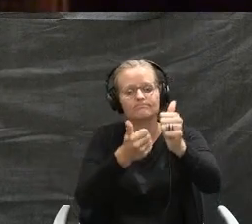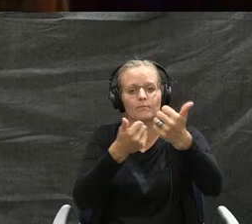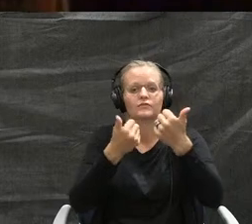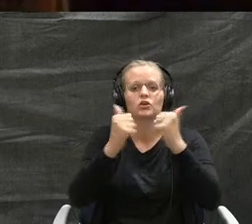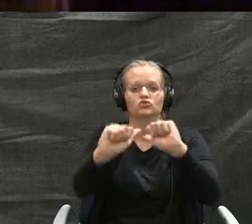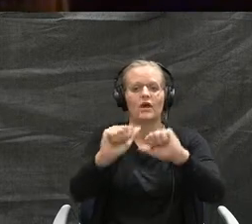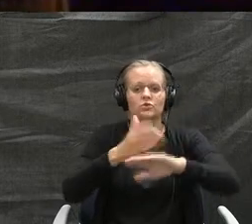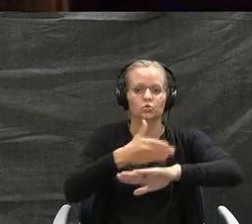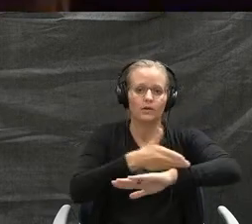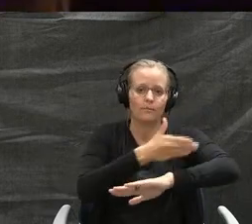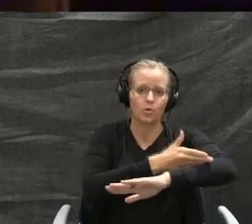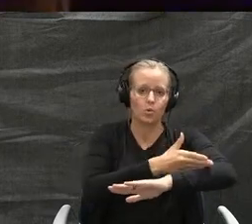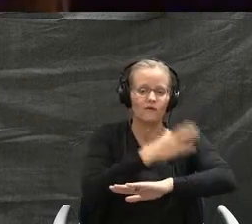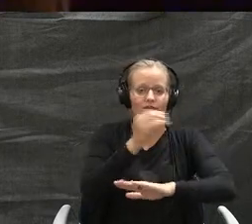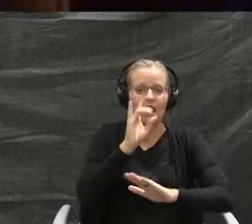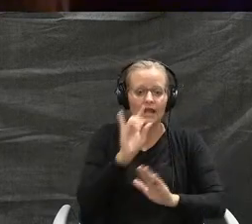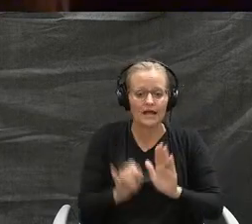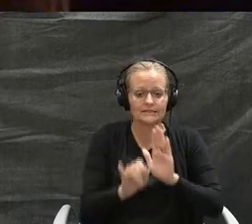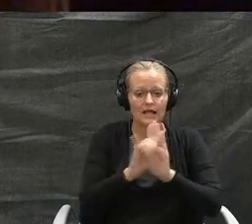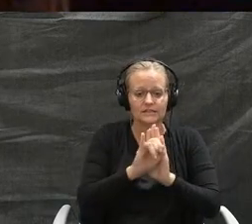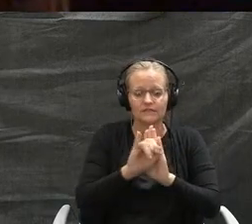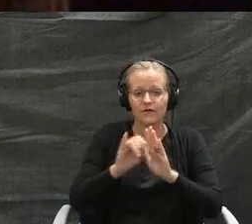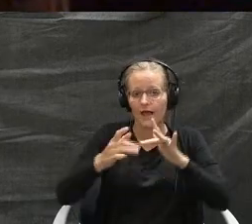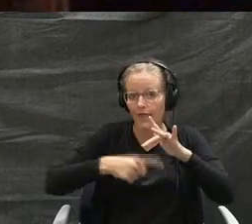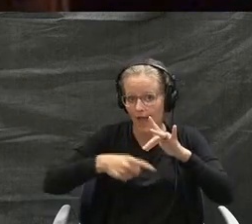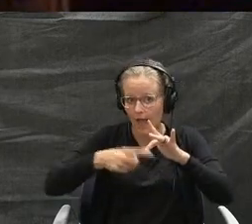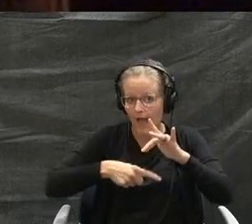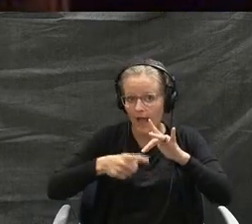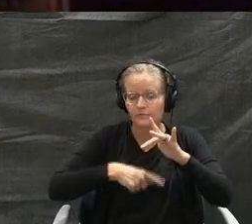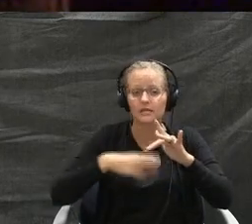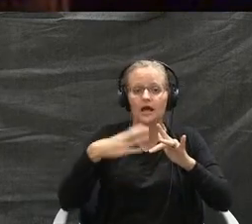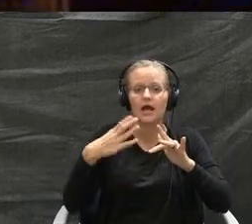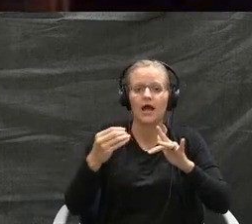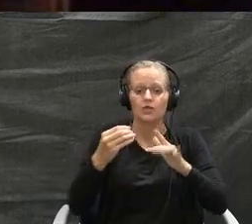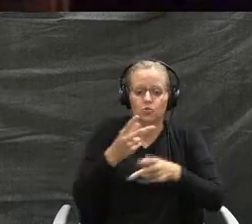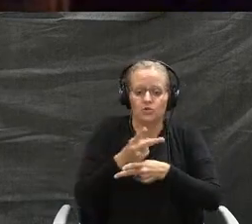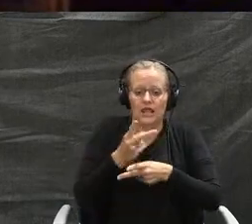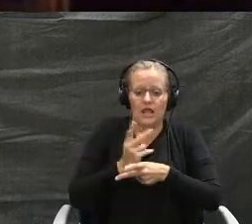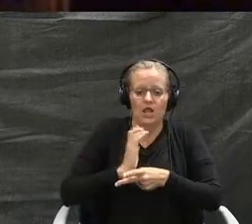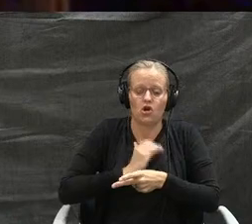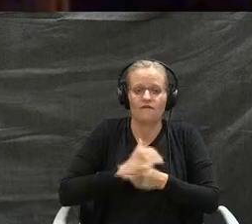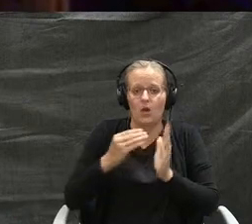to improve, identify gaps, and to take care of our students and